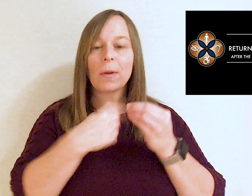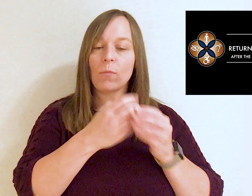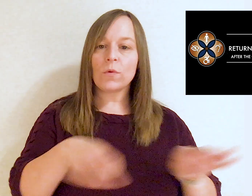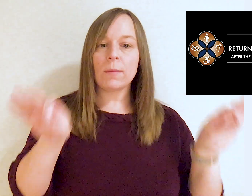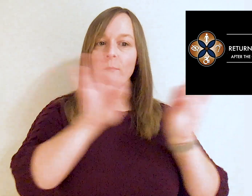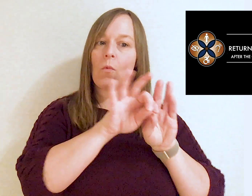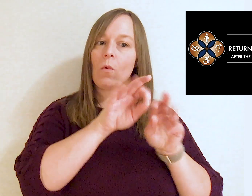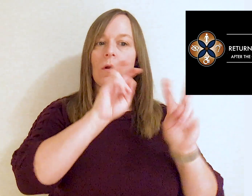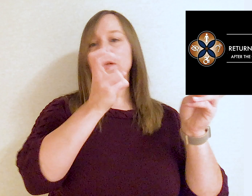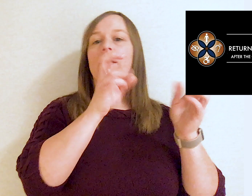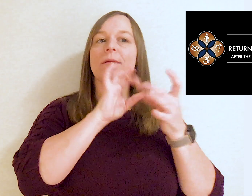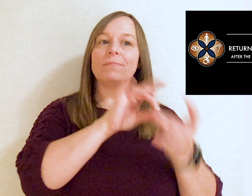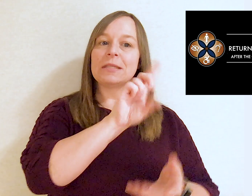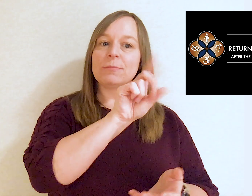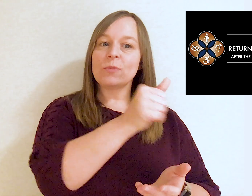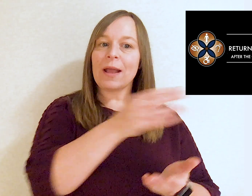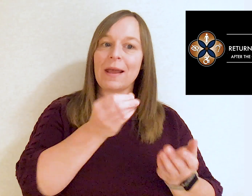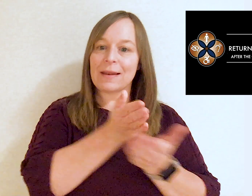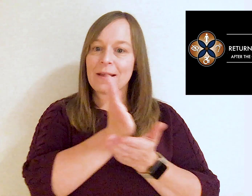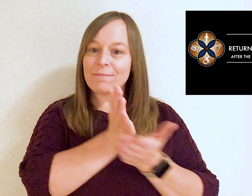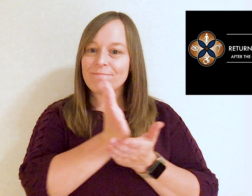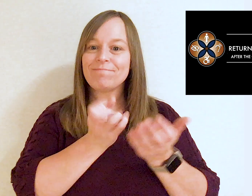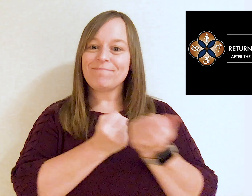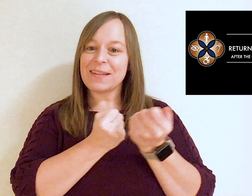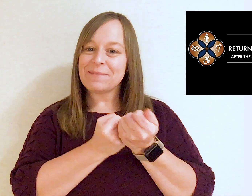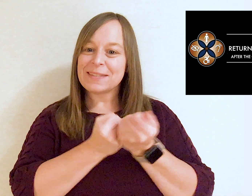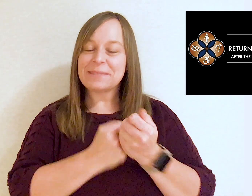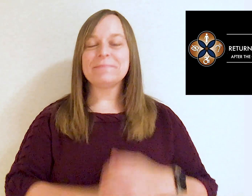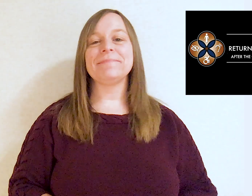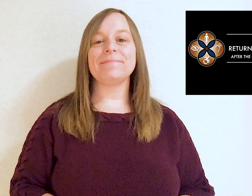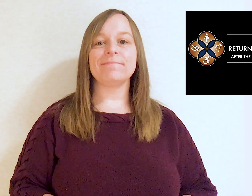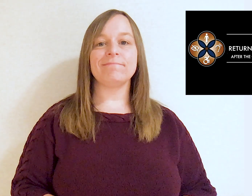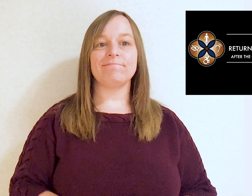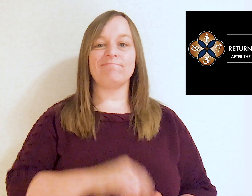most relevant topics regarding disability rights and advocacy. As New